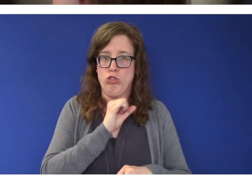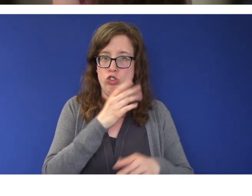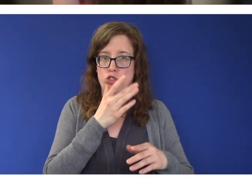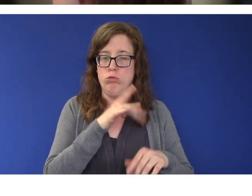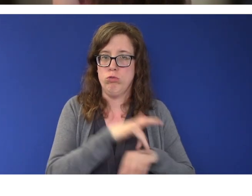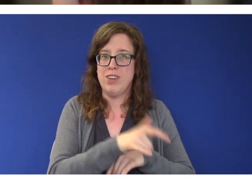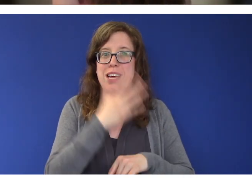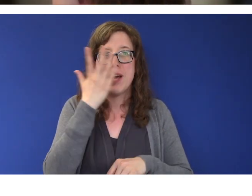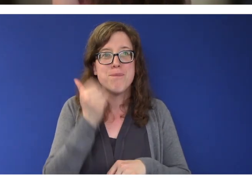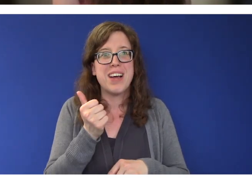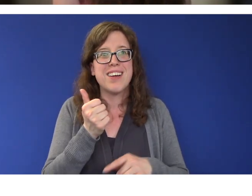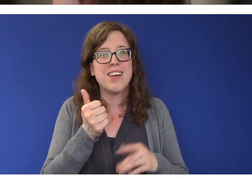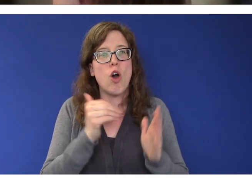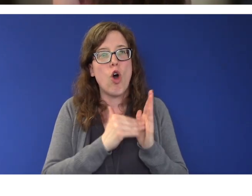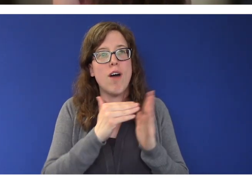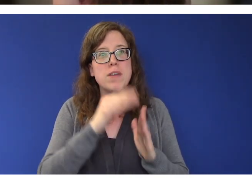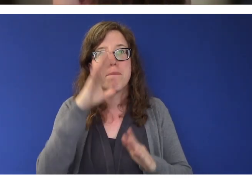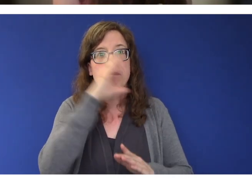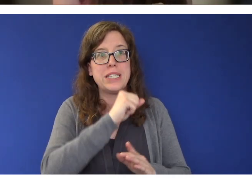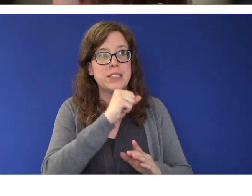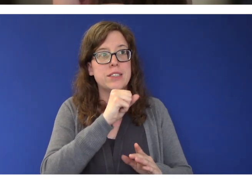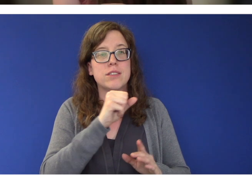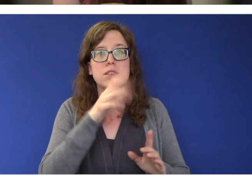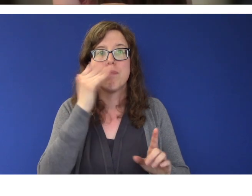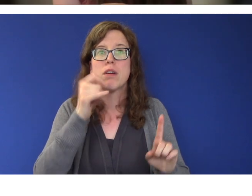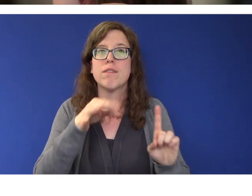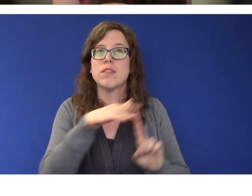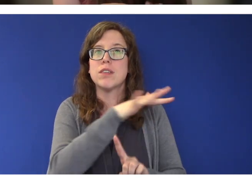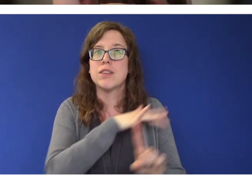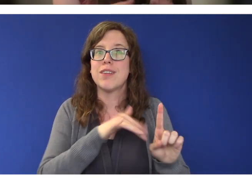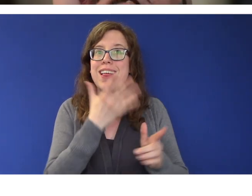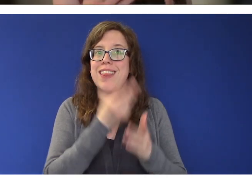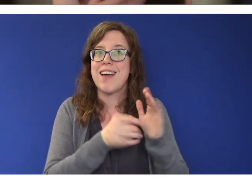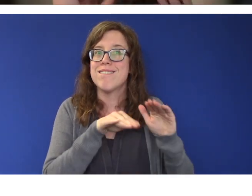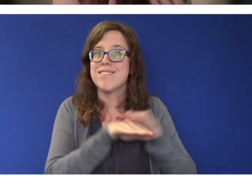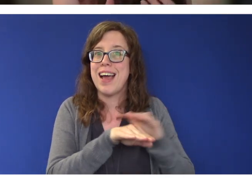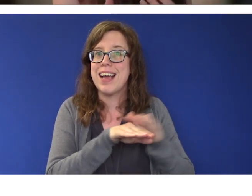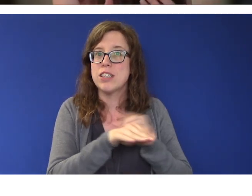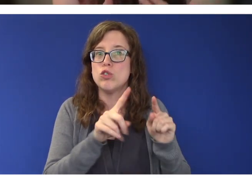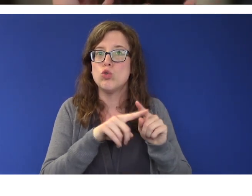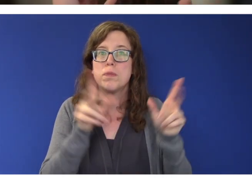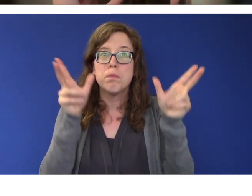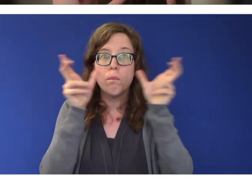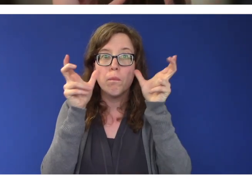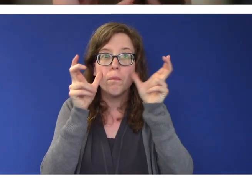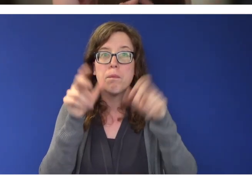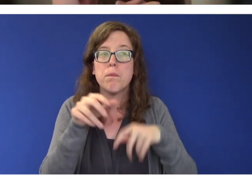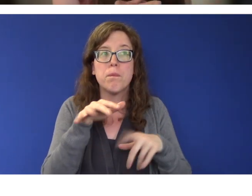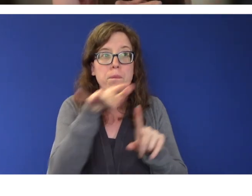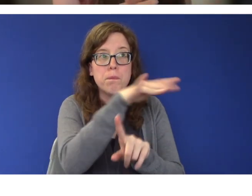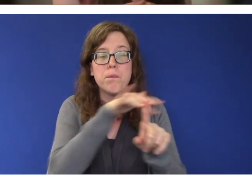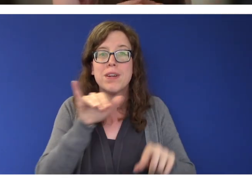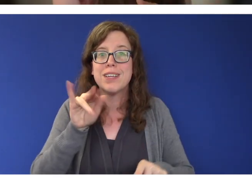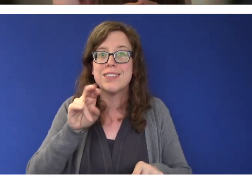that lack of incidental learning and that lack of access to that incidental learning as well as